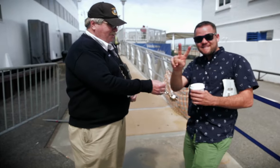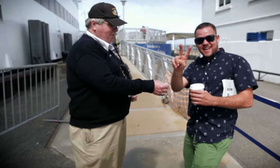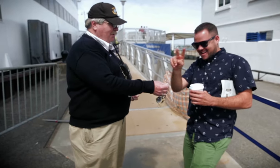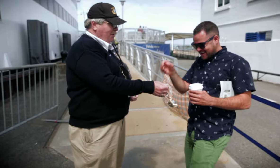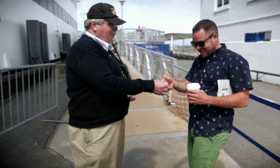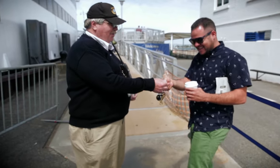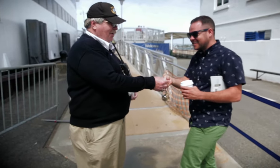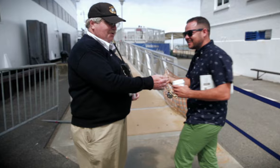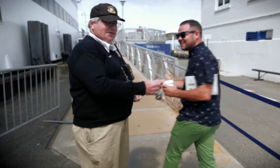Ready to go to Martha's Vineyard!